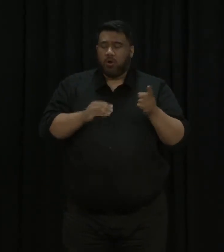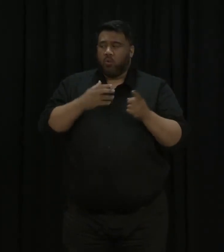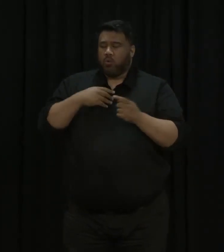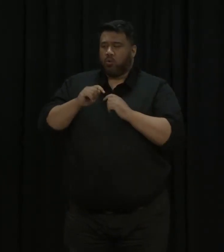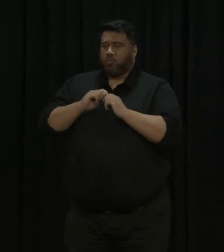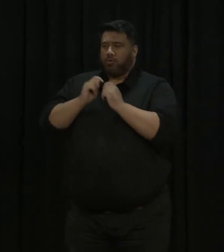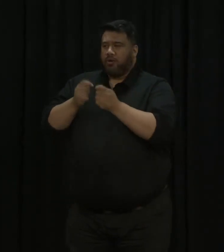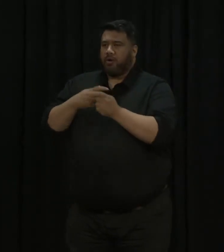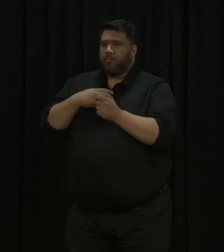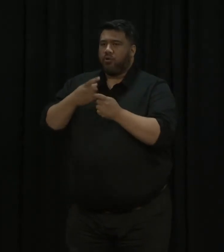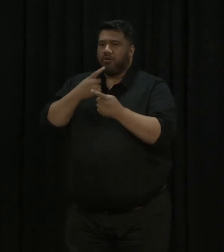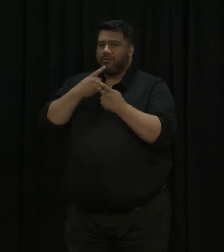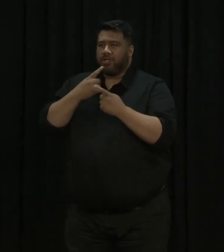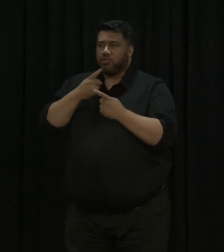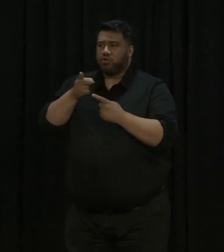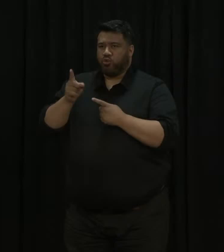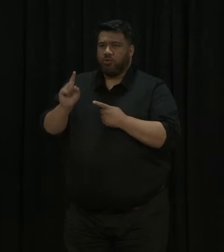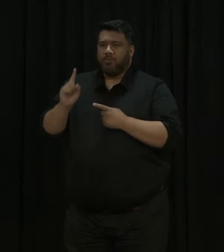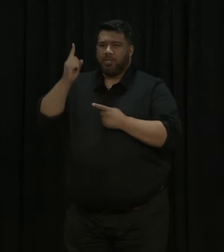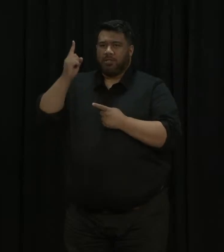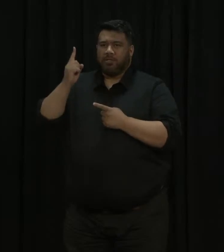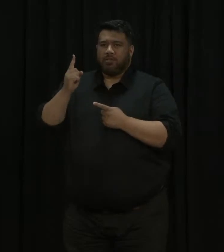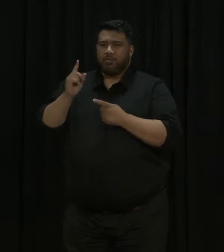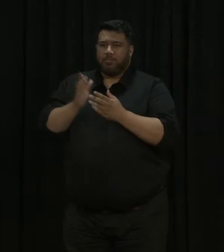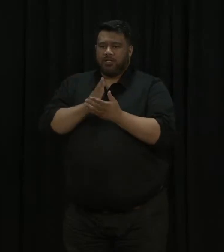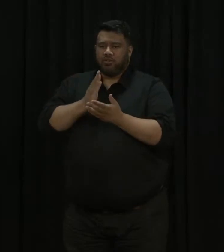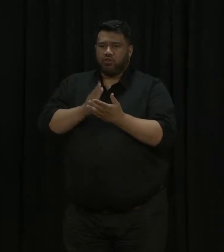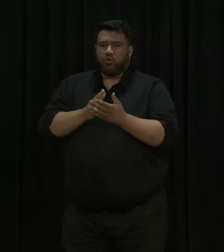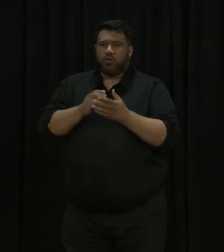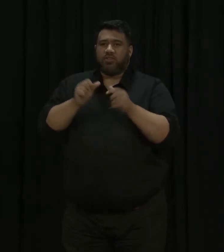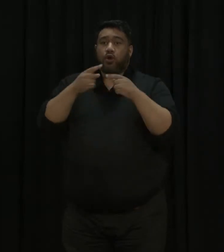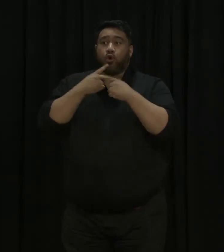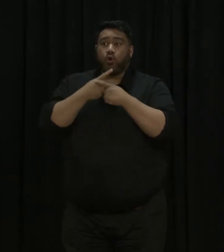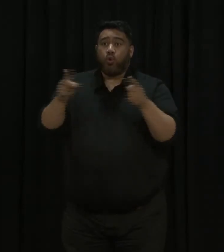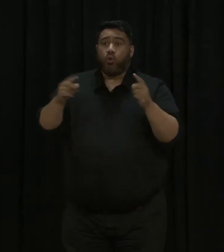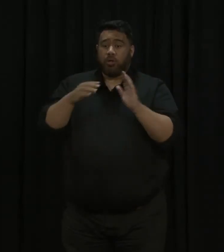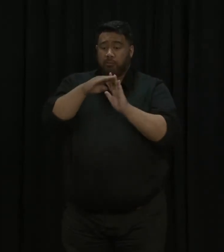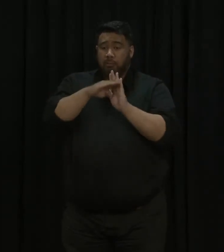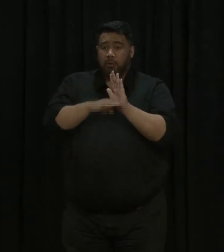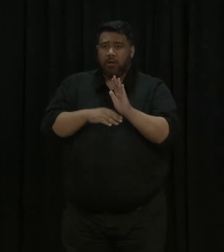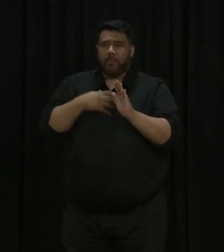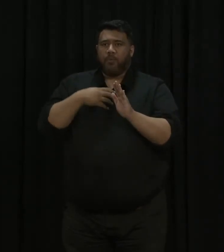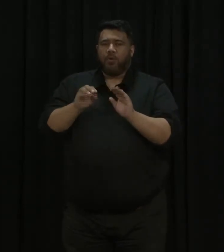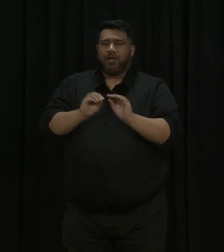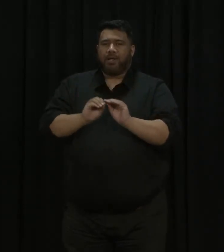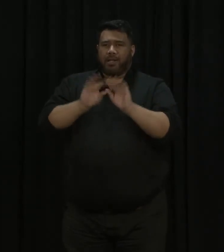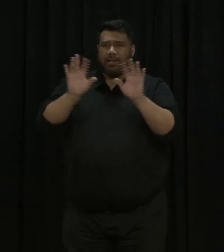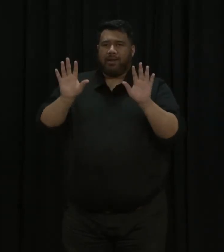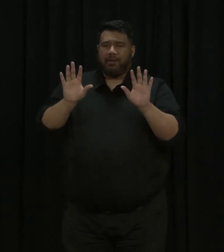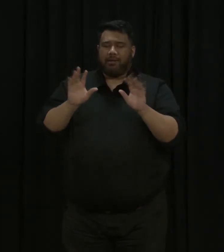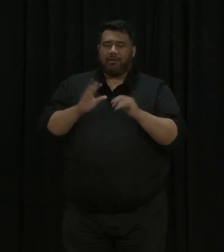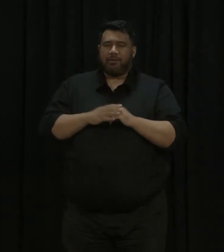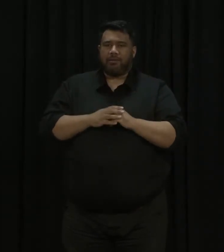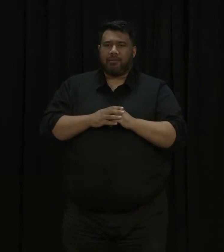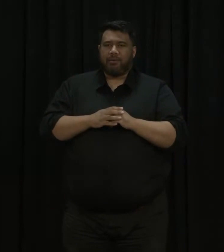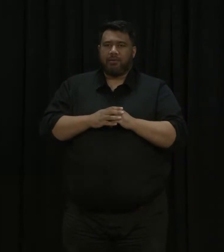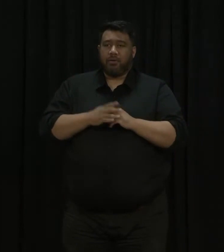specific in the order? >> What I would say that was providing further advice to the Minister about the order to get greater